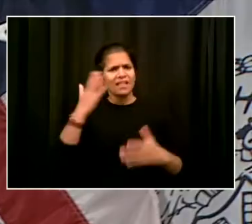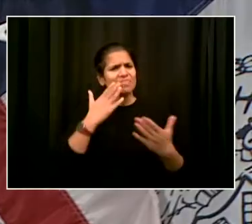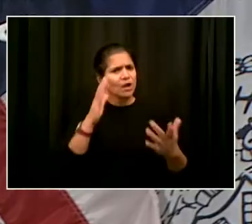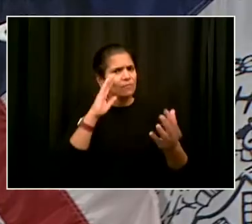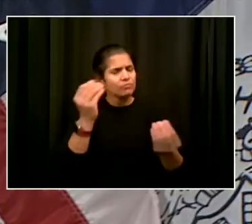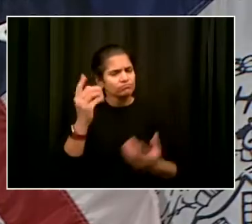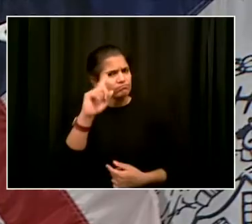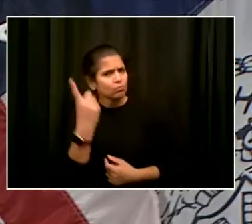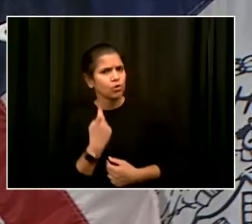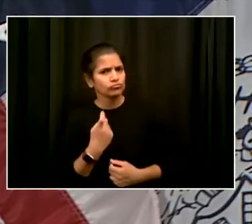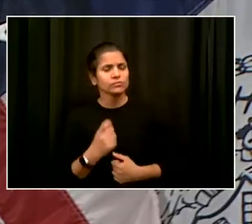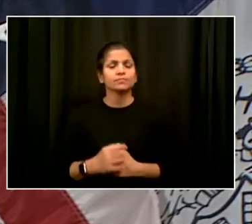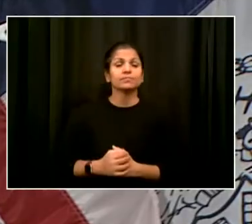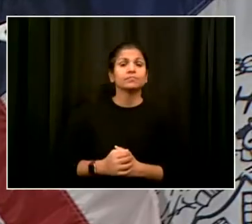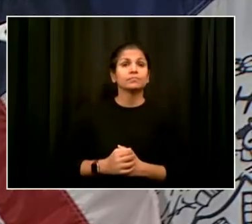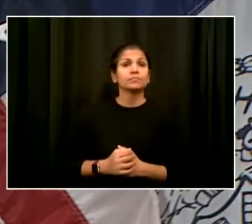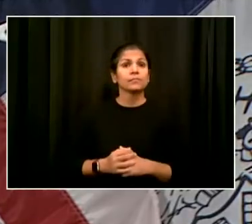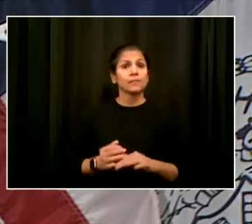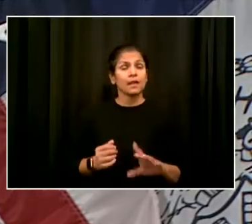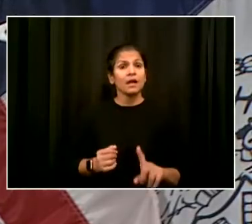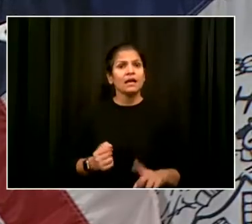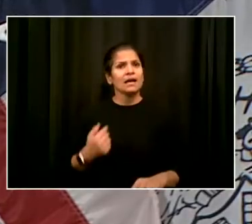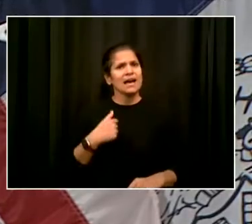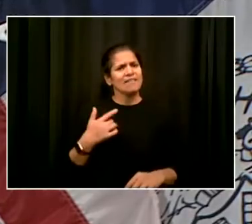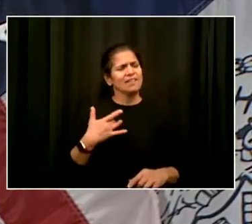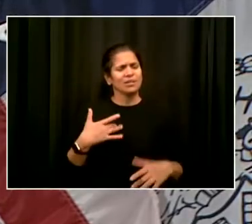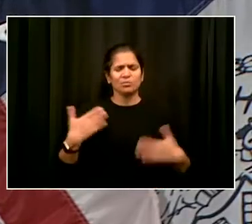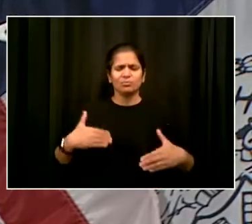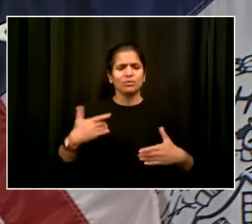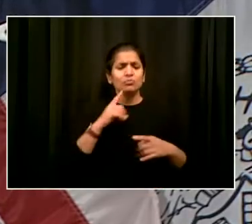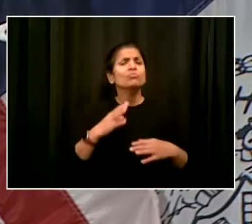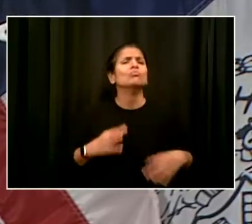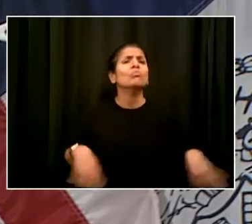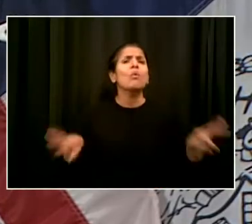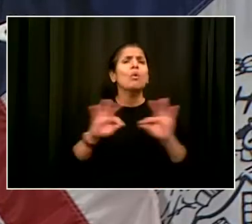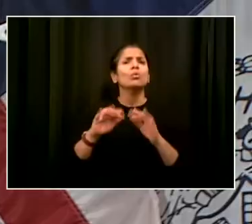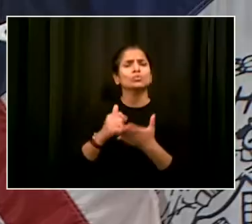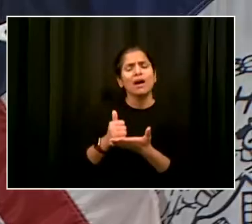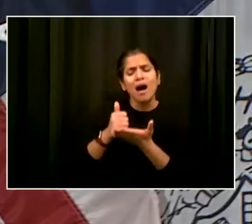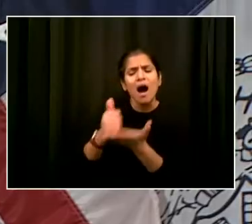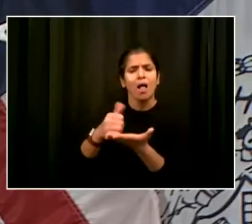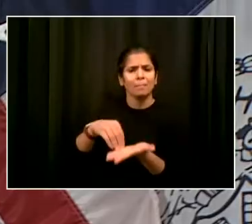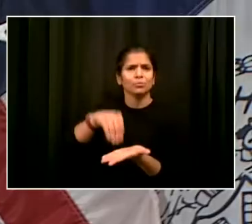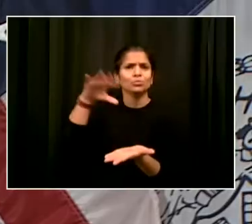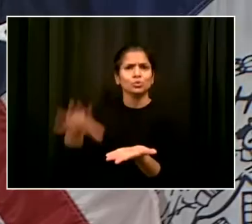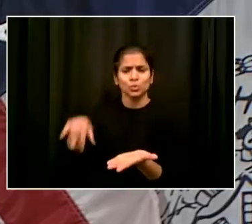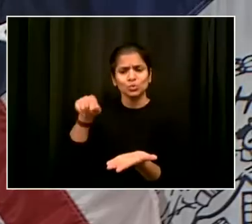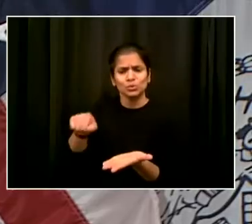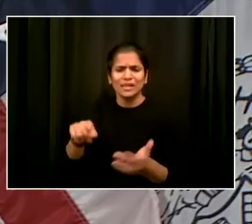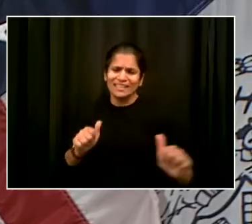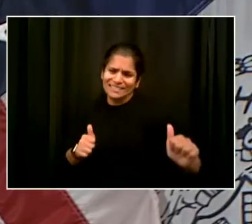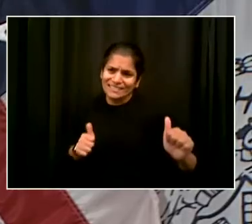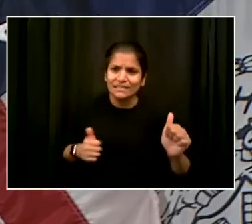I THANK YOU FOR THE QUESTION.